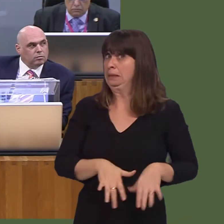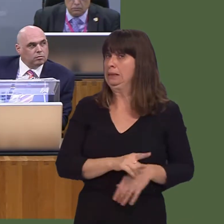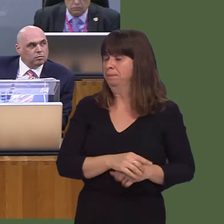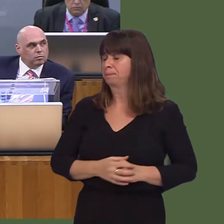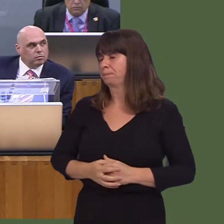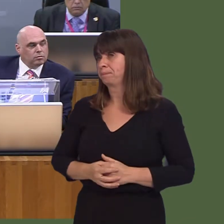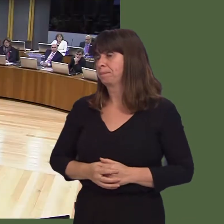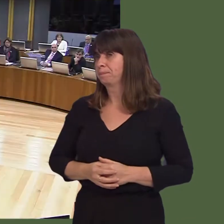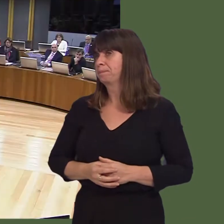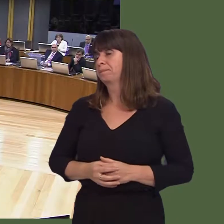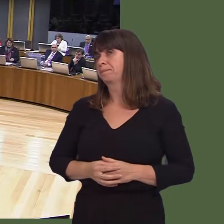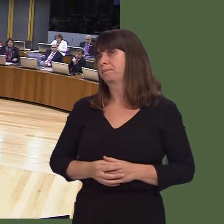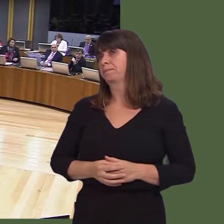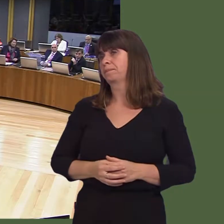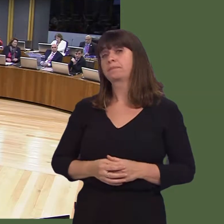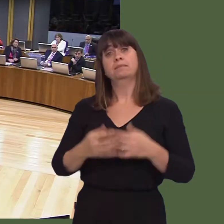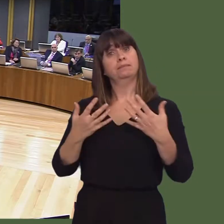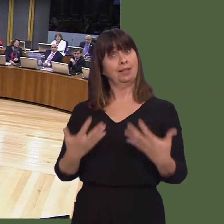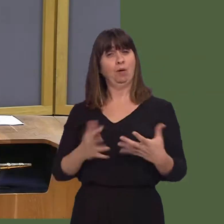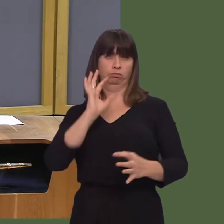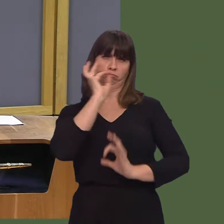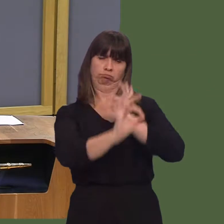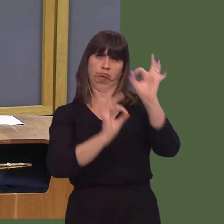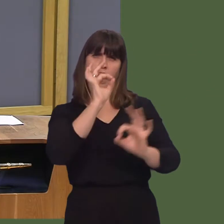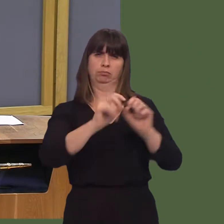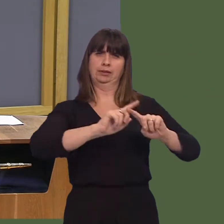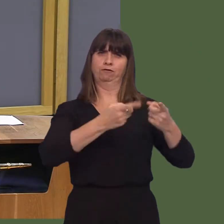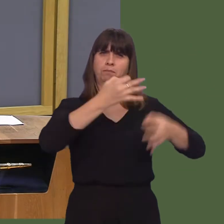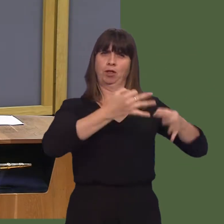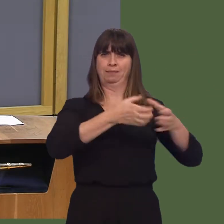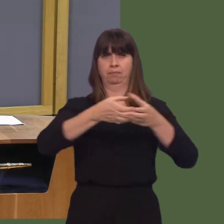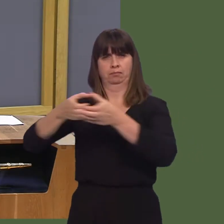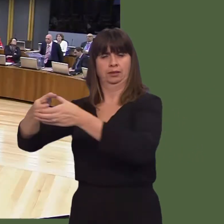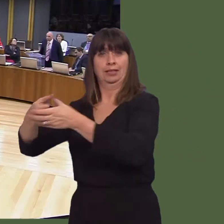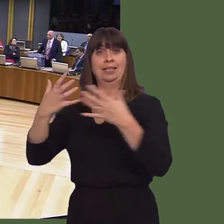Y Llywydd / The Llywydd: Questions now from the party leaders. The leader of the opposition, Paul Davies. Paul Davies AM: Diolch, Llywydd.